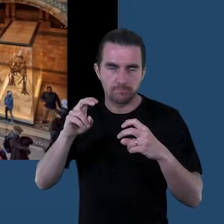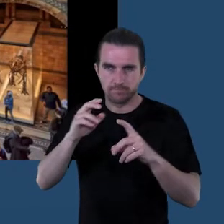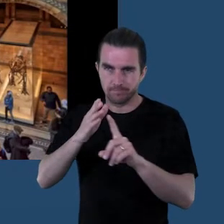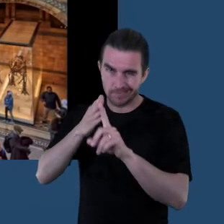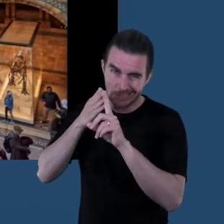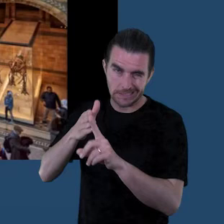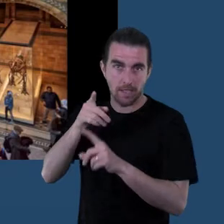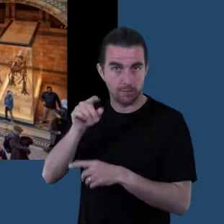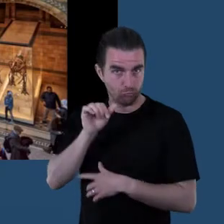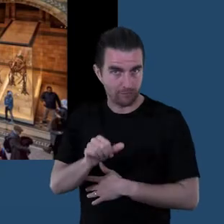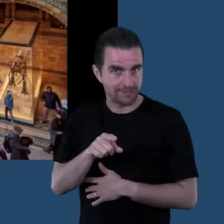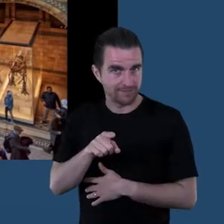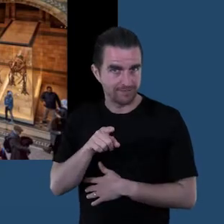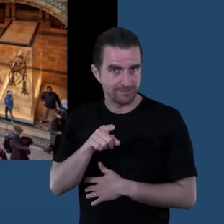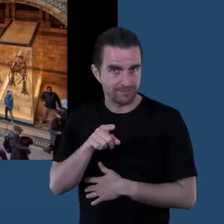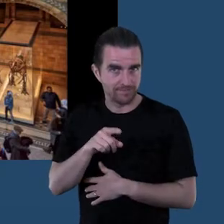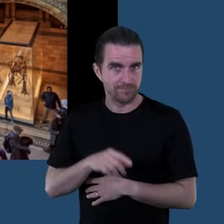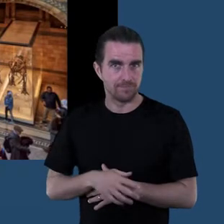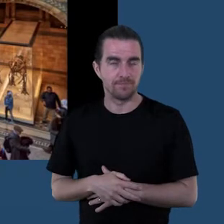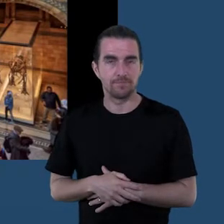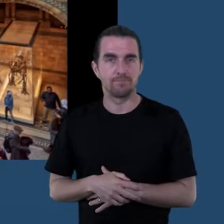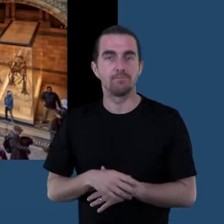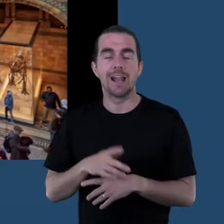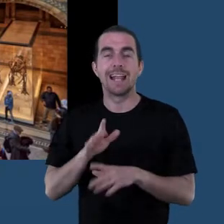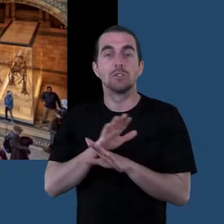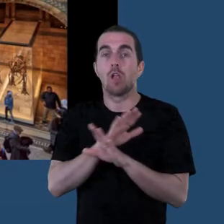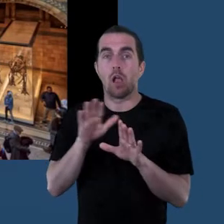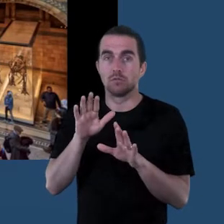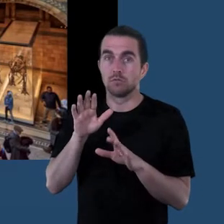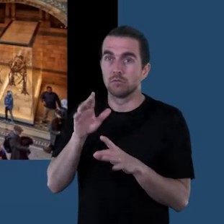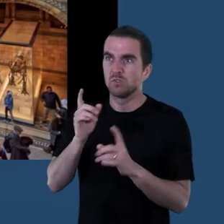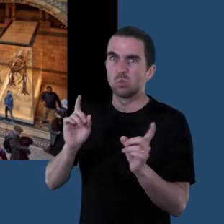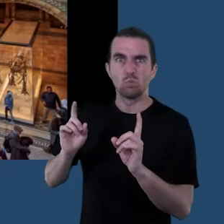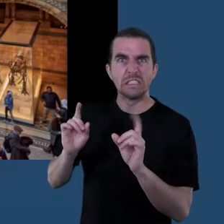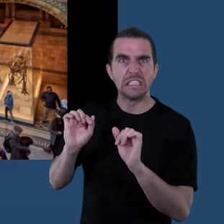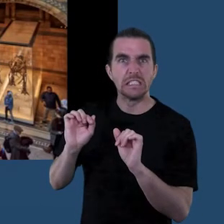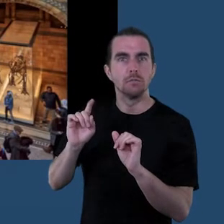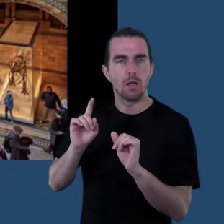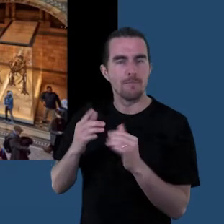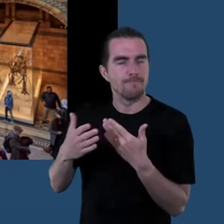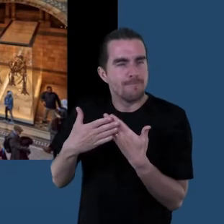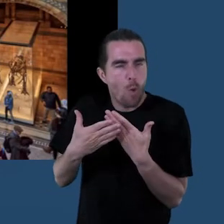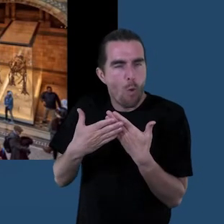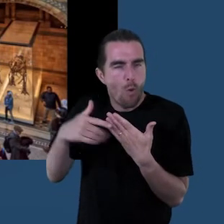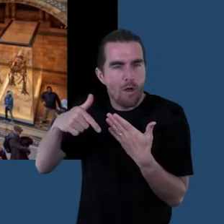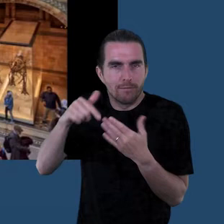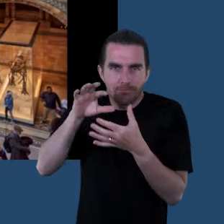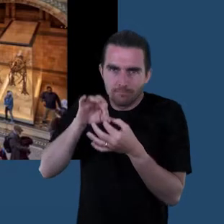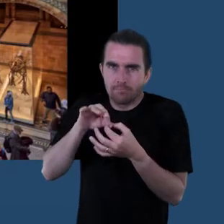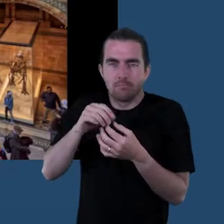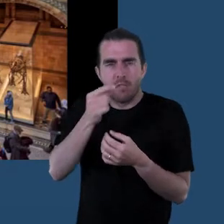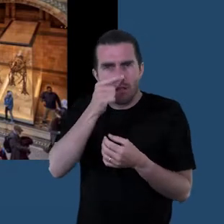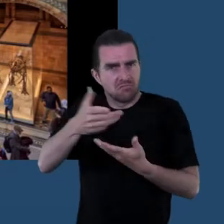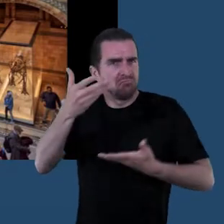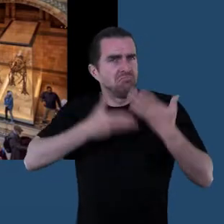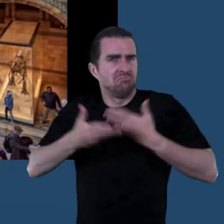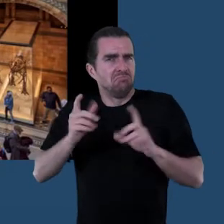into this individual specimen. So it's not just identifying what it is, of course, but there's a lot more to it than that. Can you tell us a little bit about that?